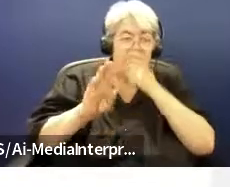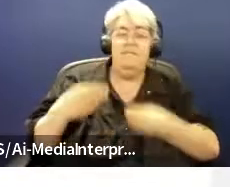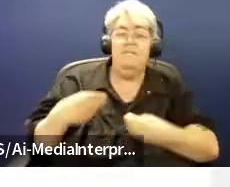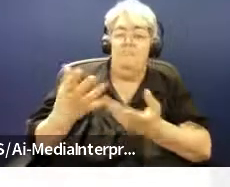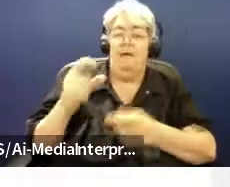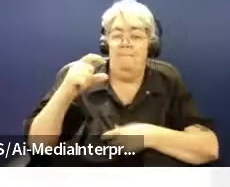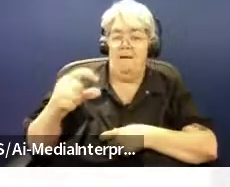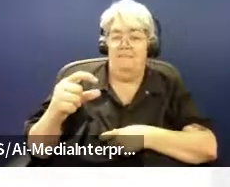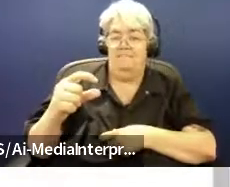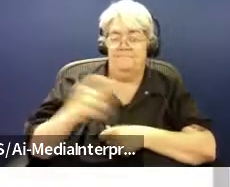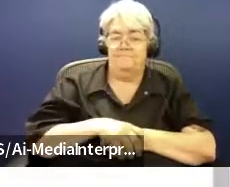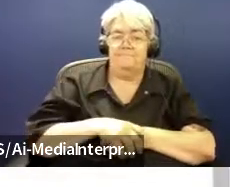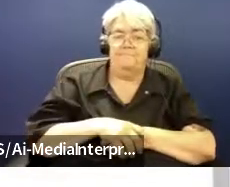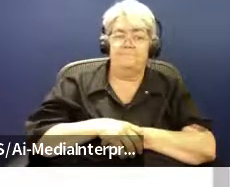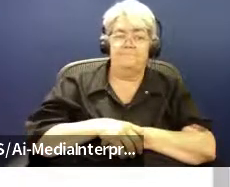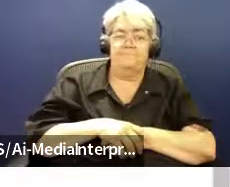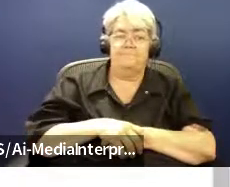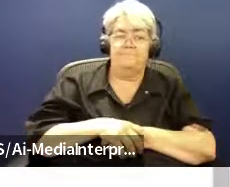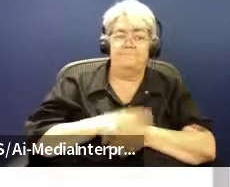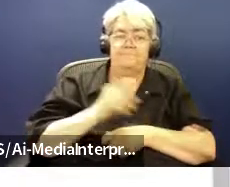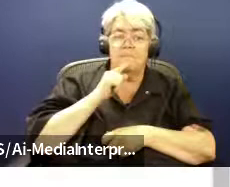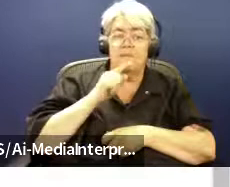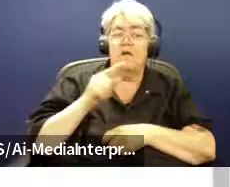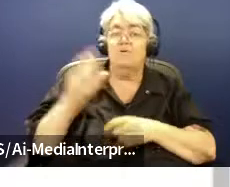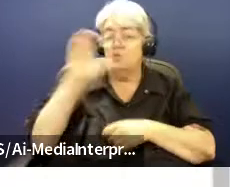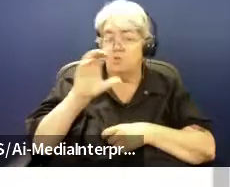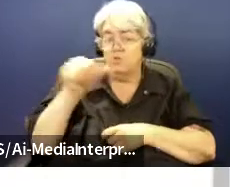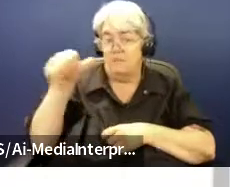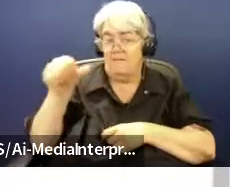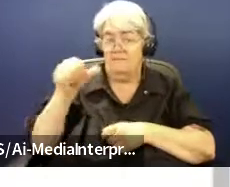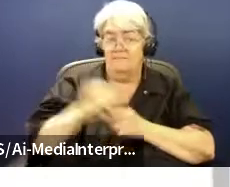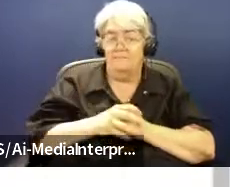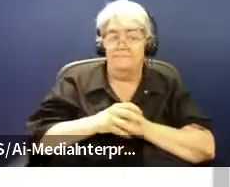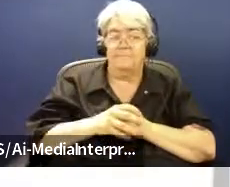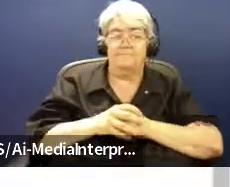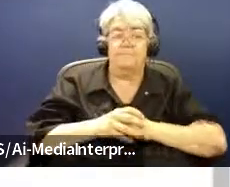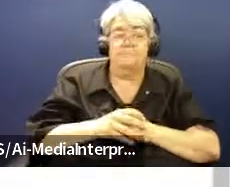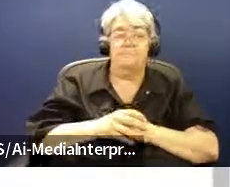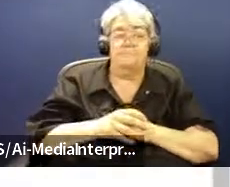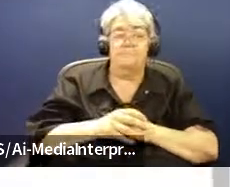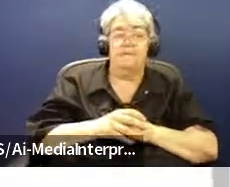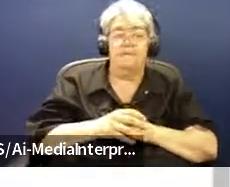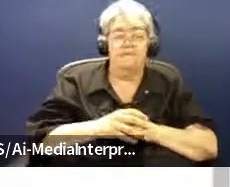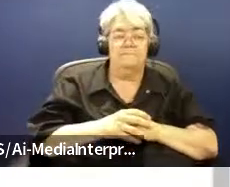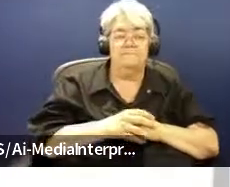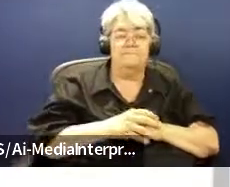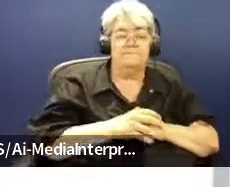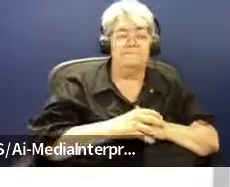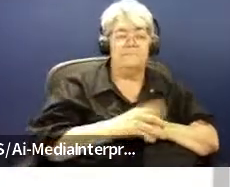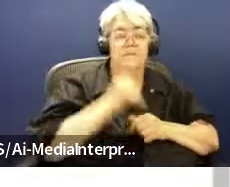there is a shortcut key to navigate by buttons themselves so if I press the B, there is the submit button. SPEAKER: